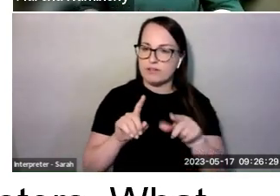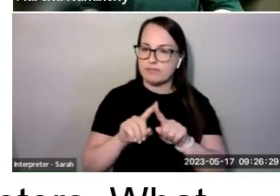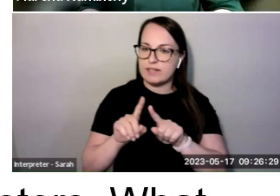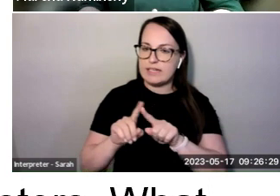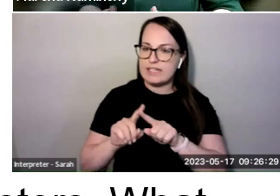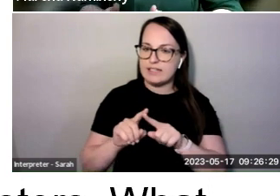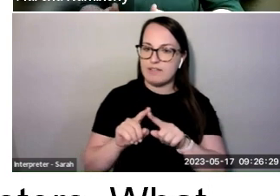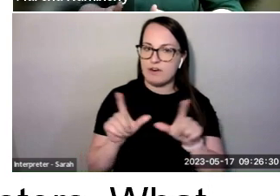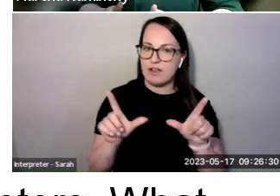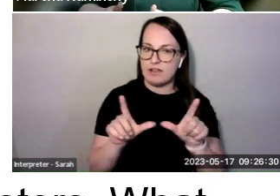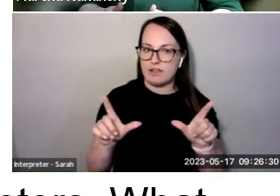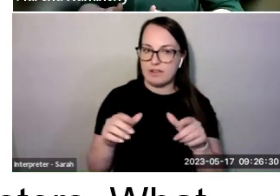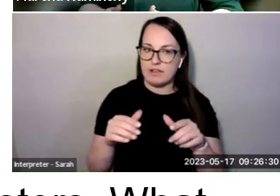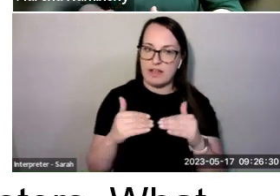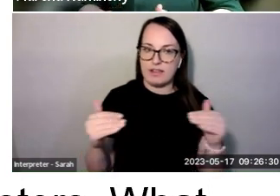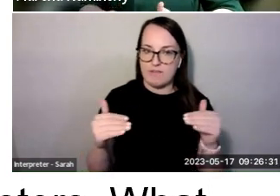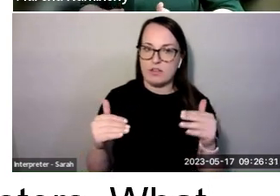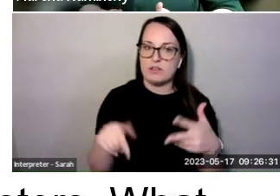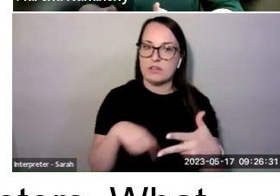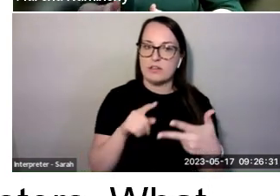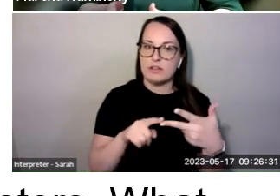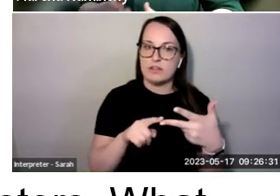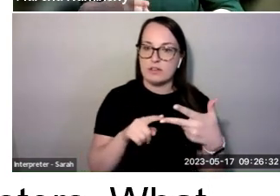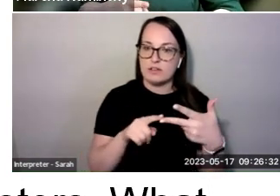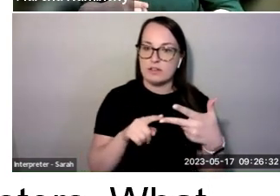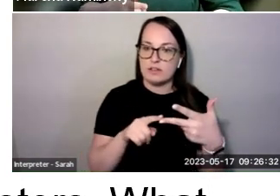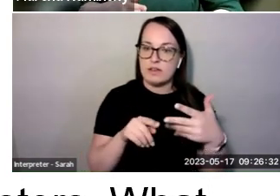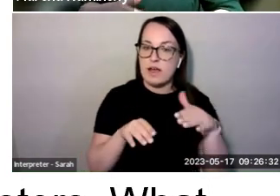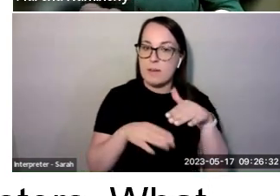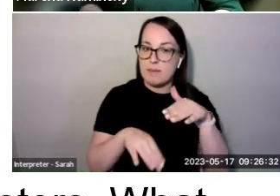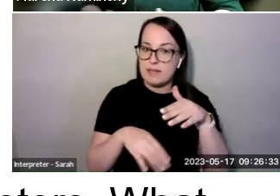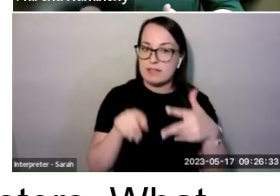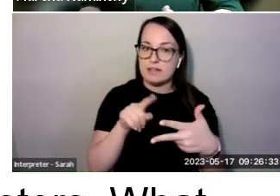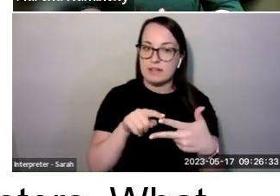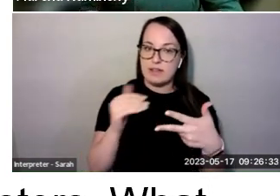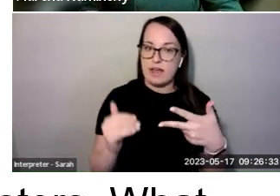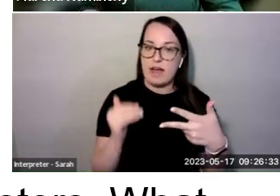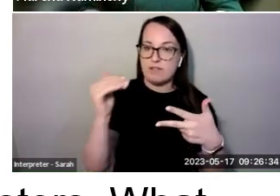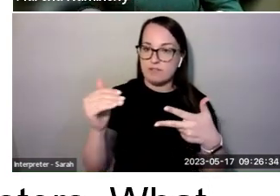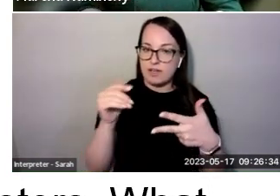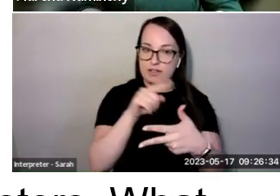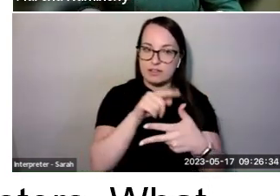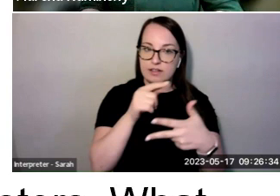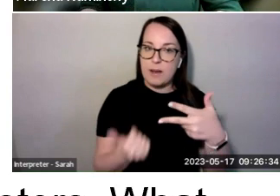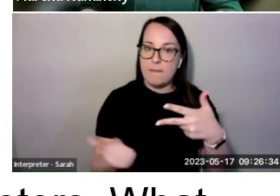There are three different levels.